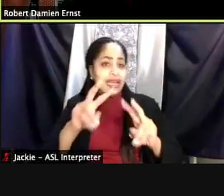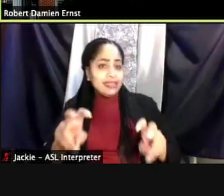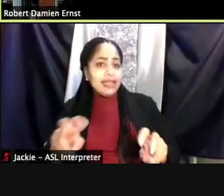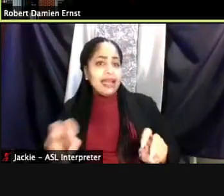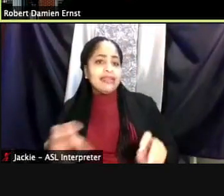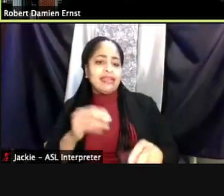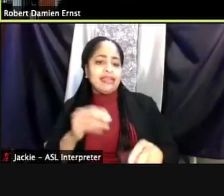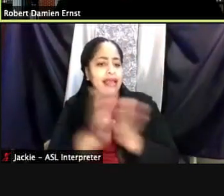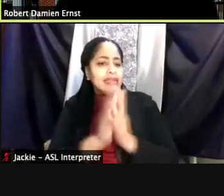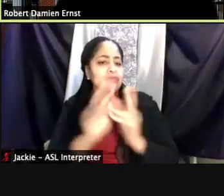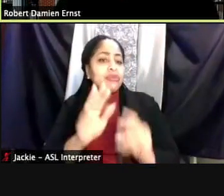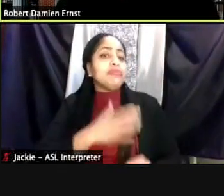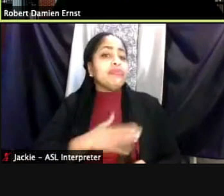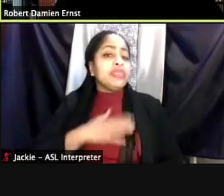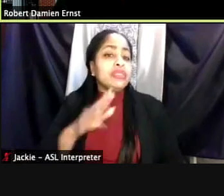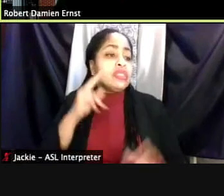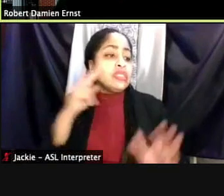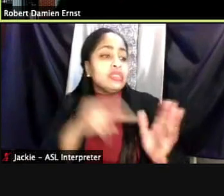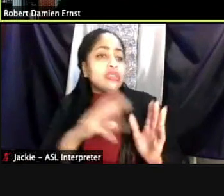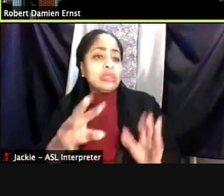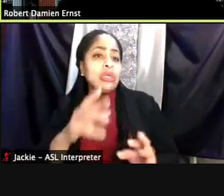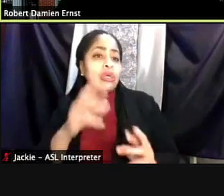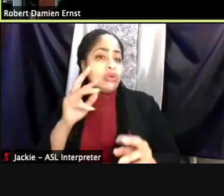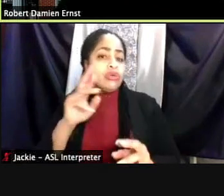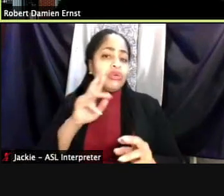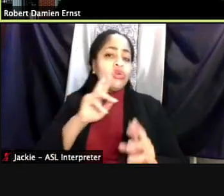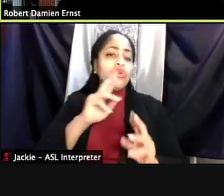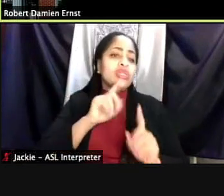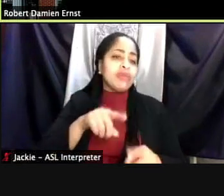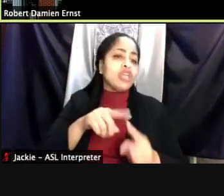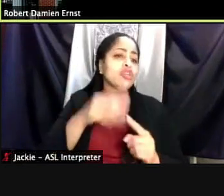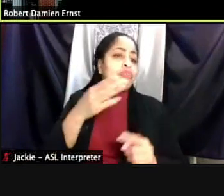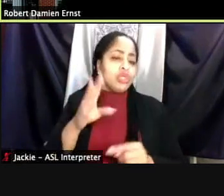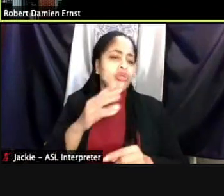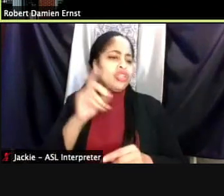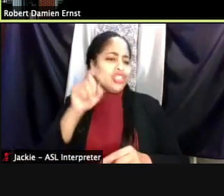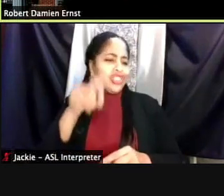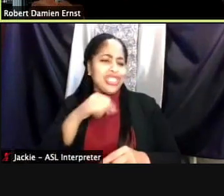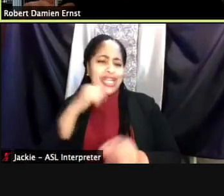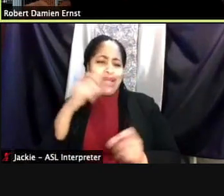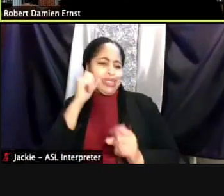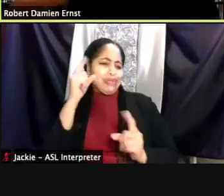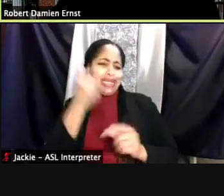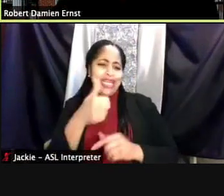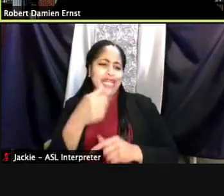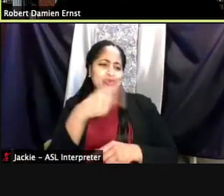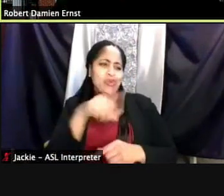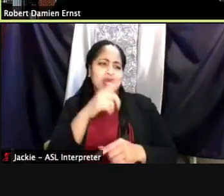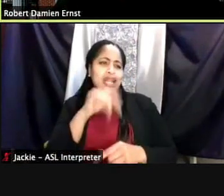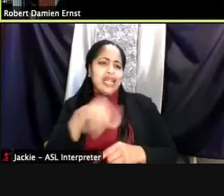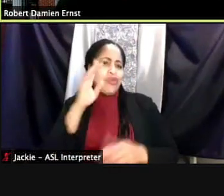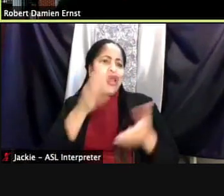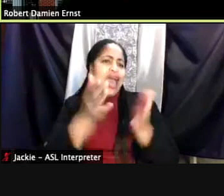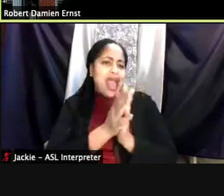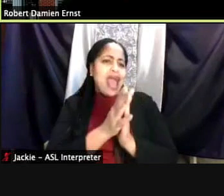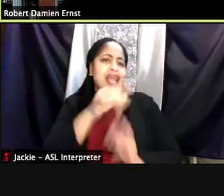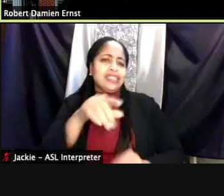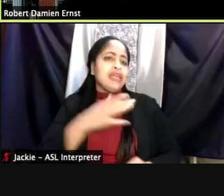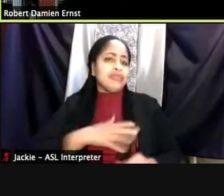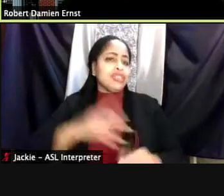and asking people to look at the ResponsiBLUE. And it should come as no surprise to anybody that they're gonna be asked to check their ResponsiBLUE.